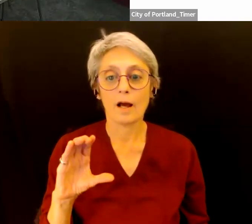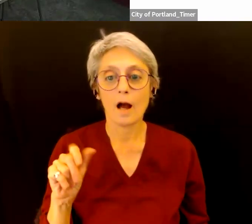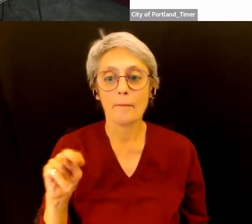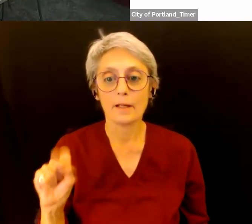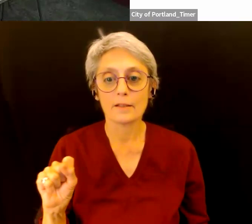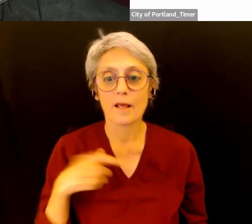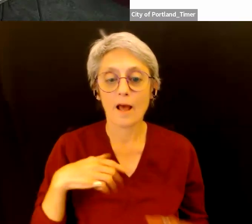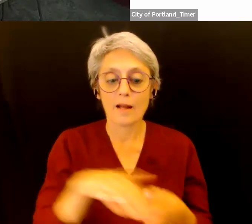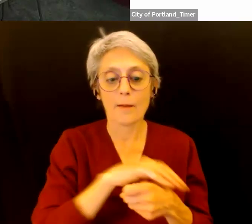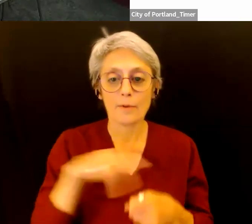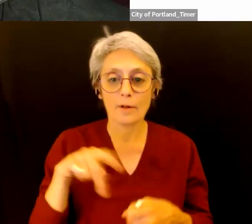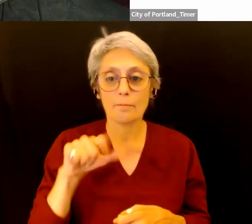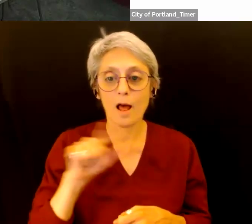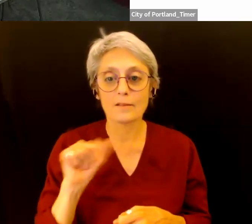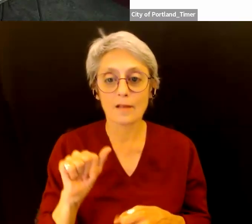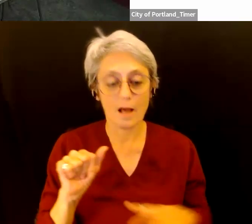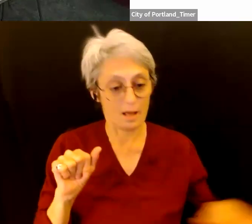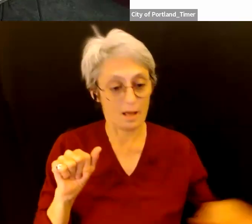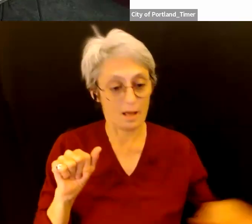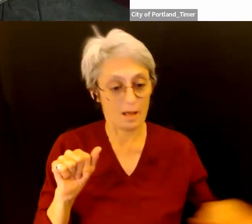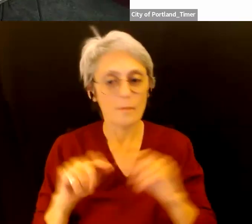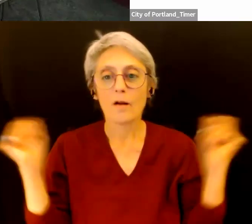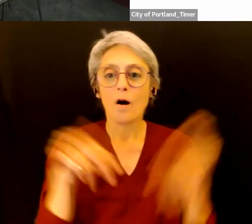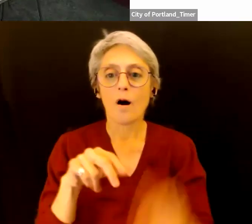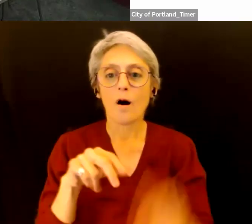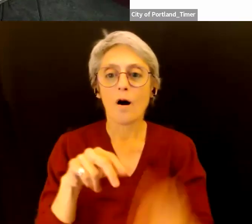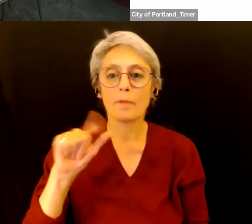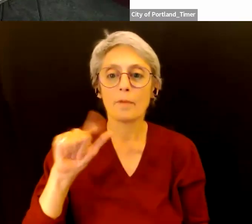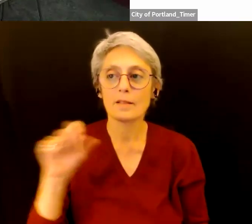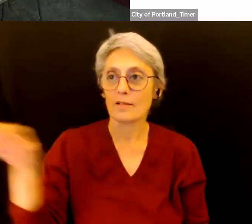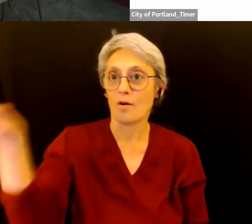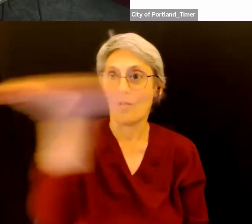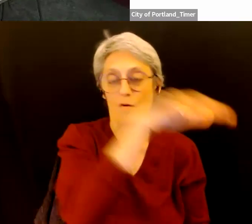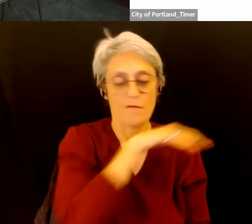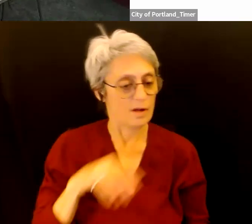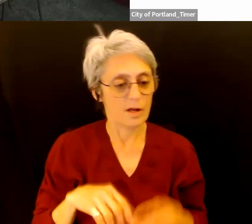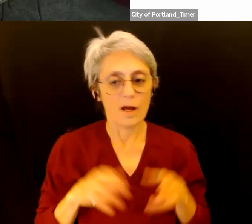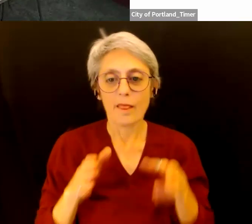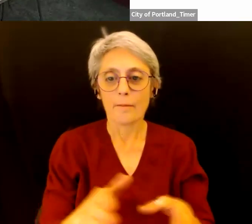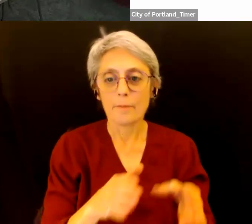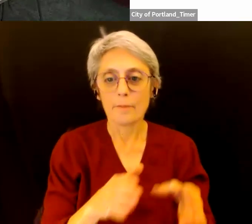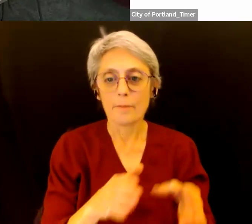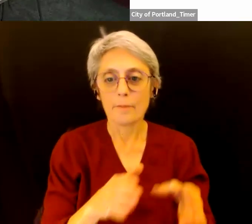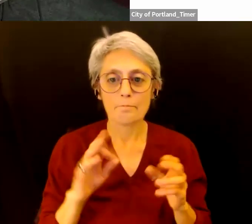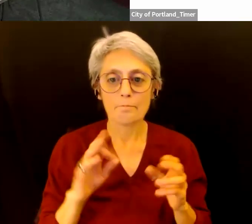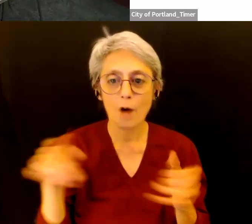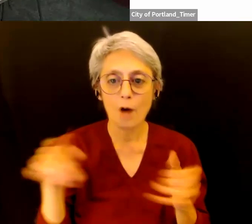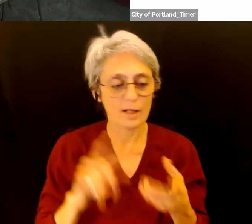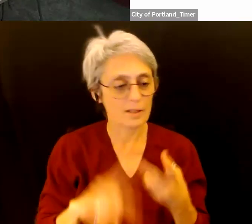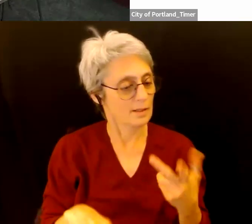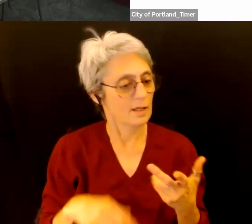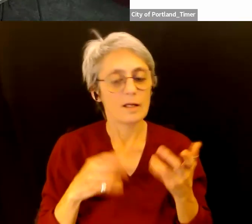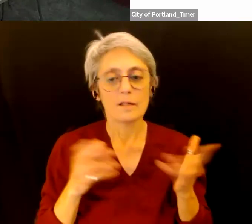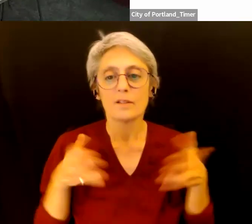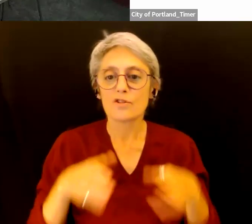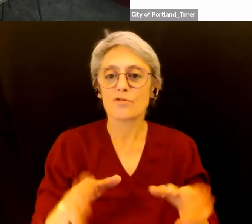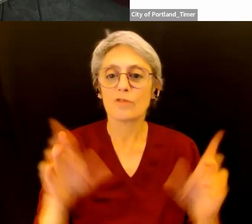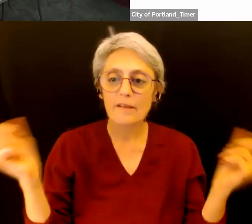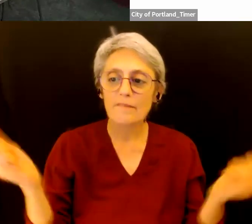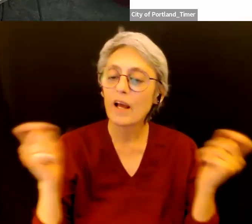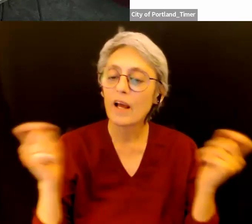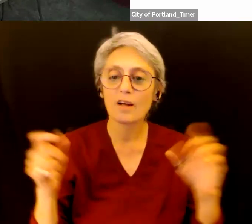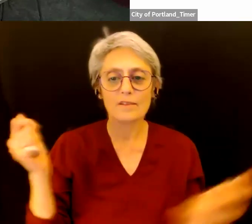But I want to talk about all the plazas. And the block parties and the street fairs that all come under the same category.